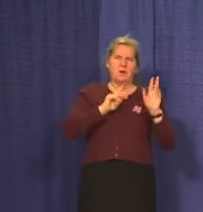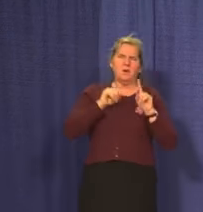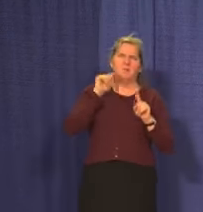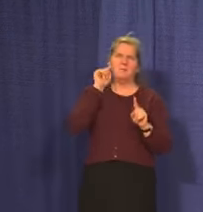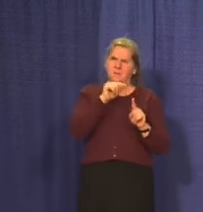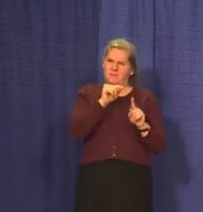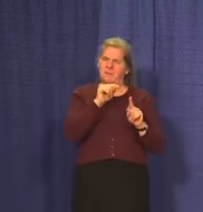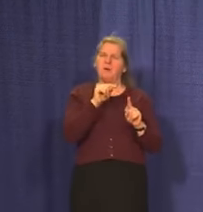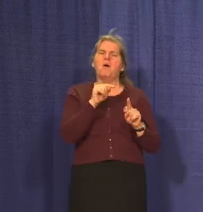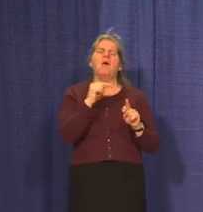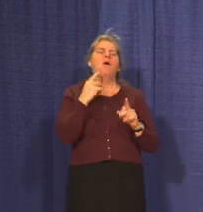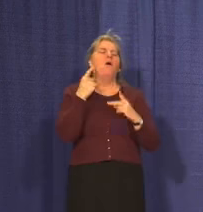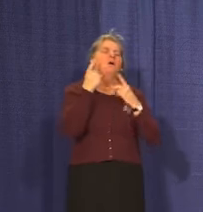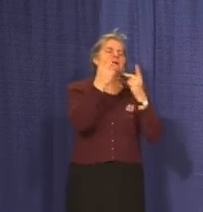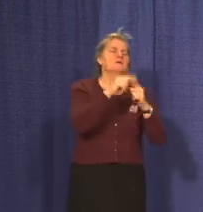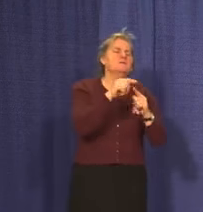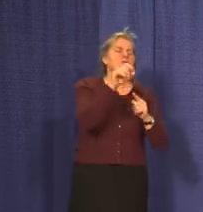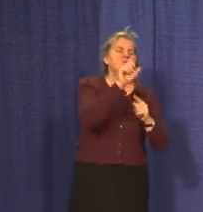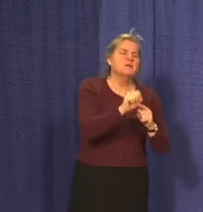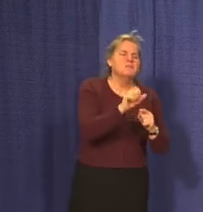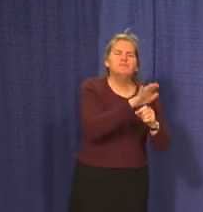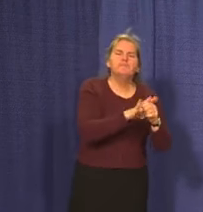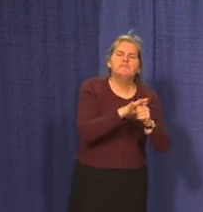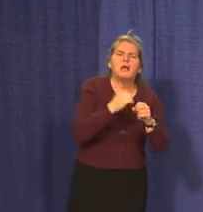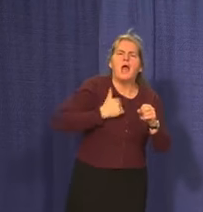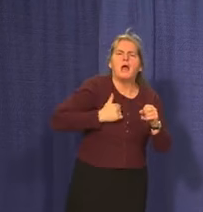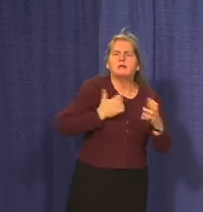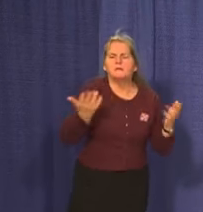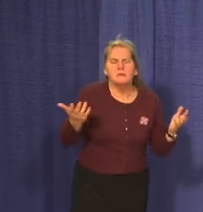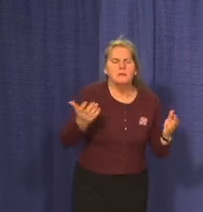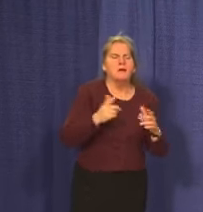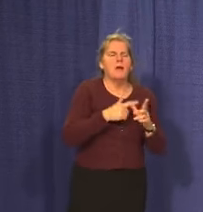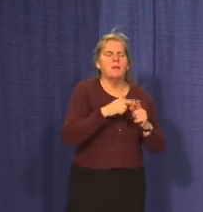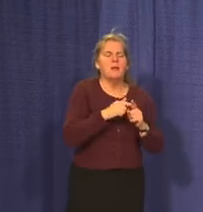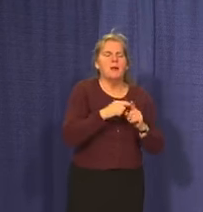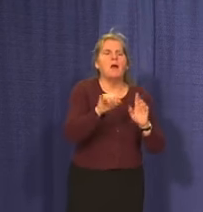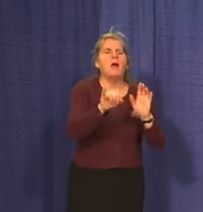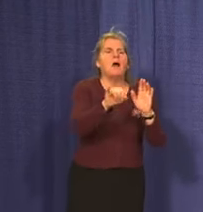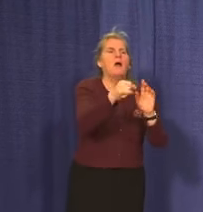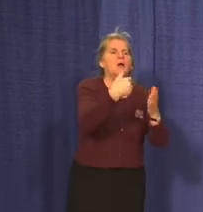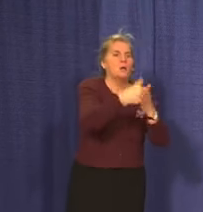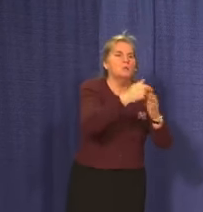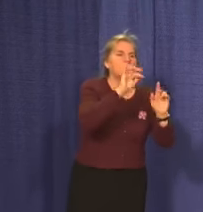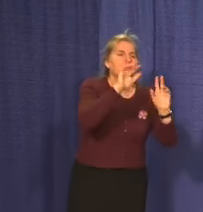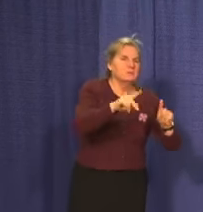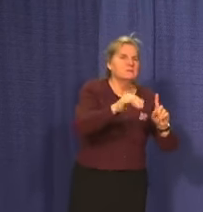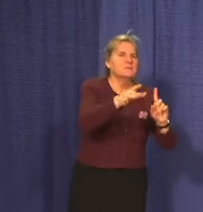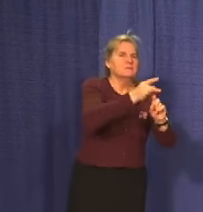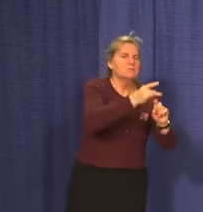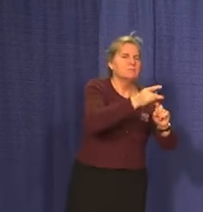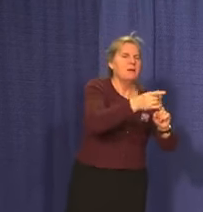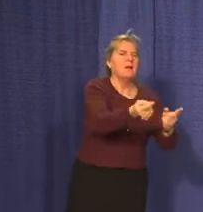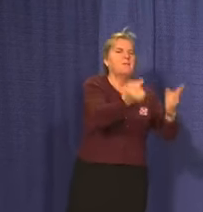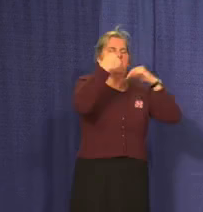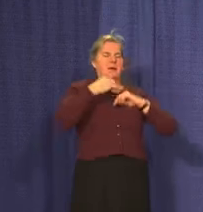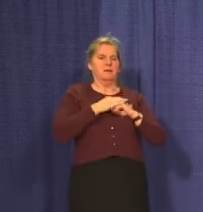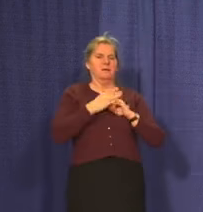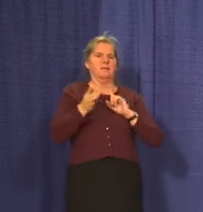CONTACTS OF CASES DOWN SOUTH OR IDENTIFIED AS CONTACTS OF CASES THAT ARE THEMSELVES LINKED TO TRAVEL.